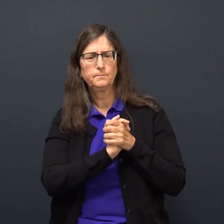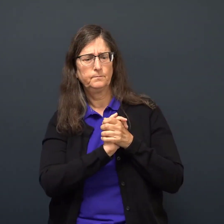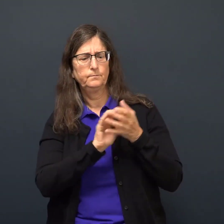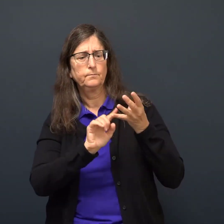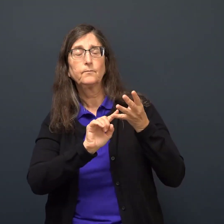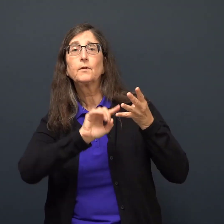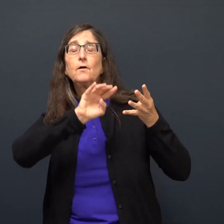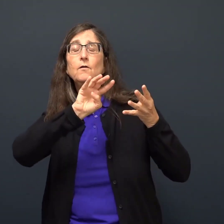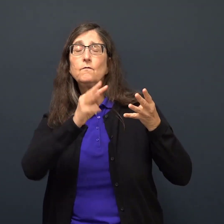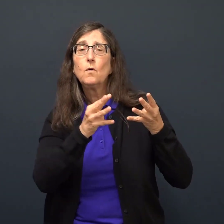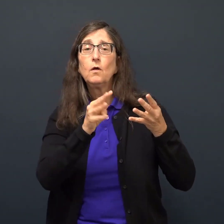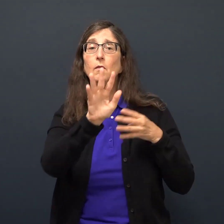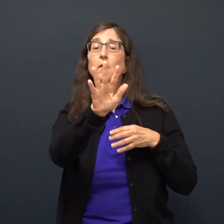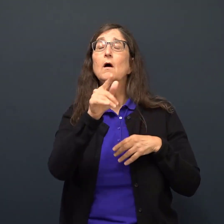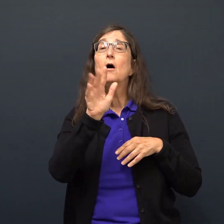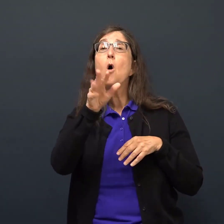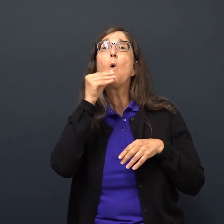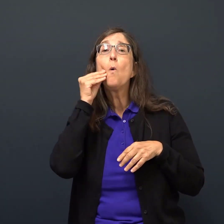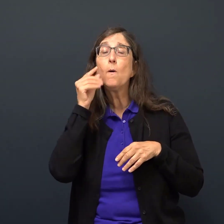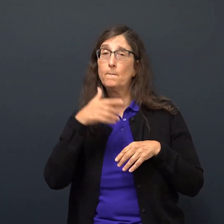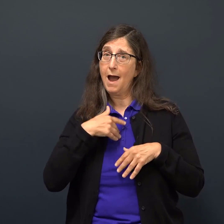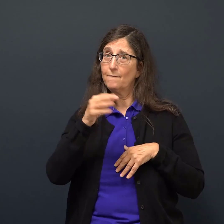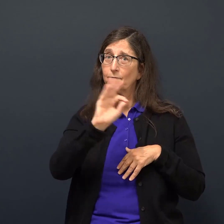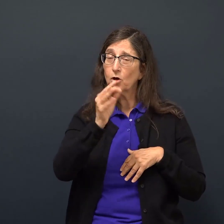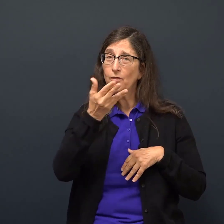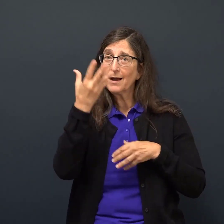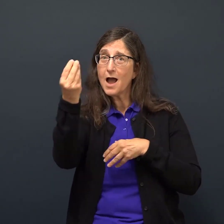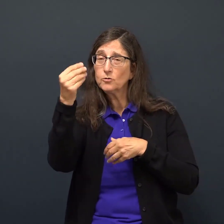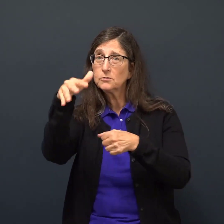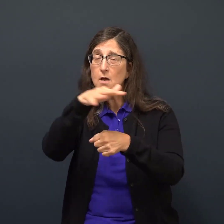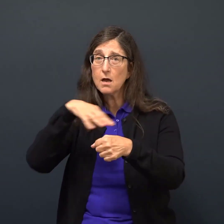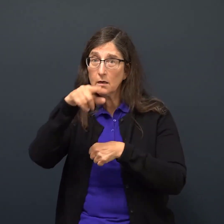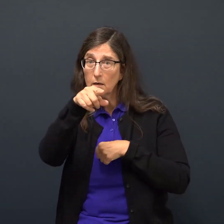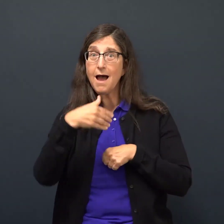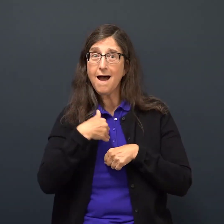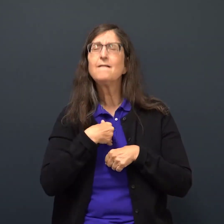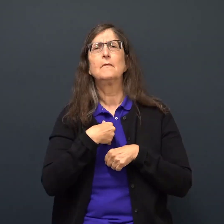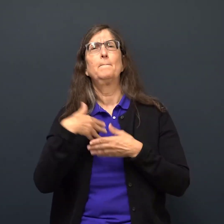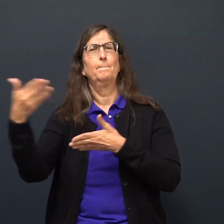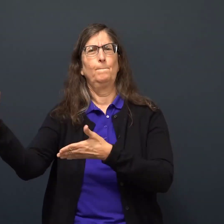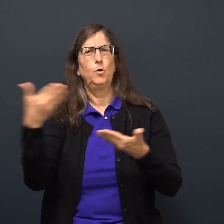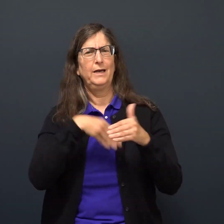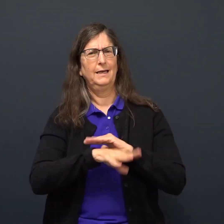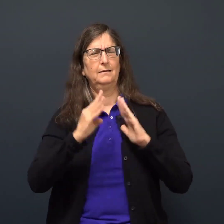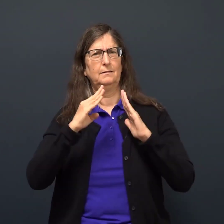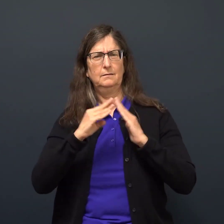Fourth, be sure to bring your home outdoor furniture inside.